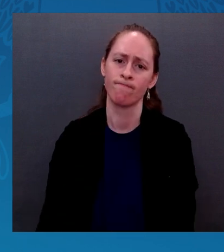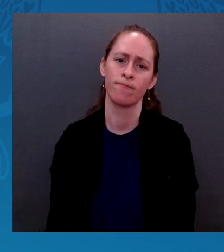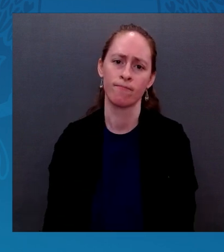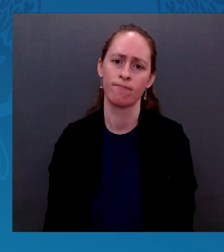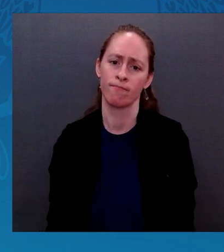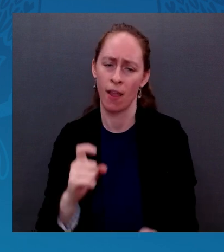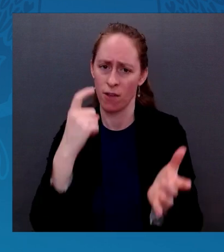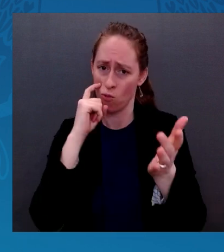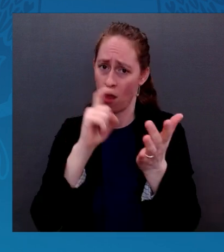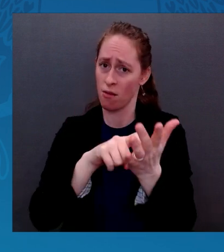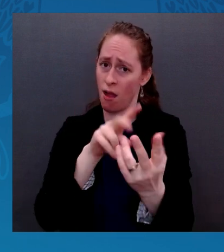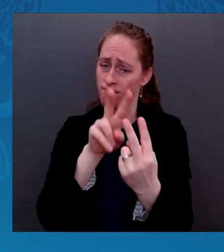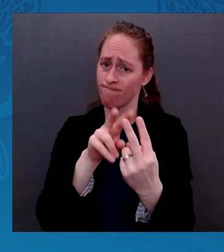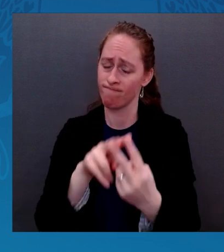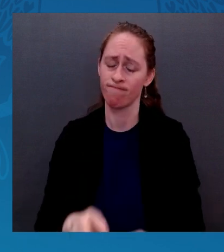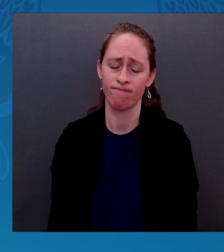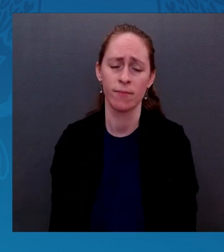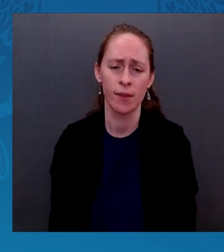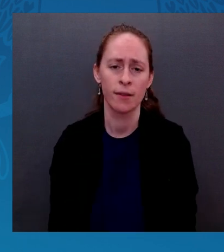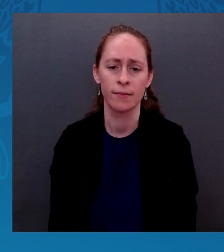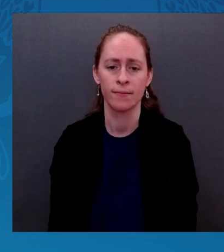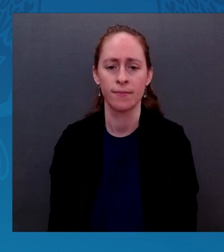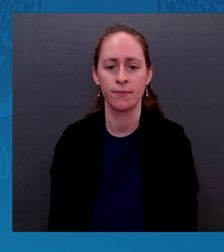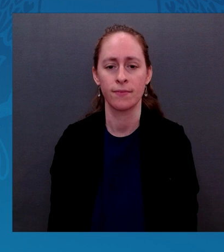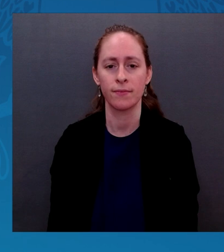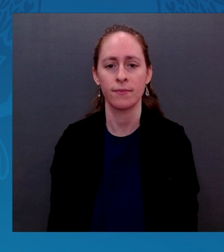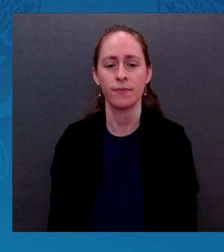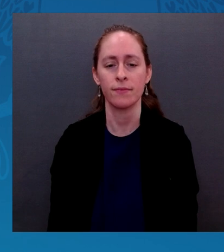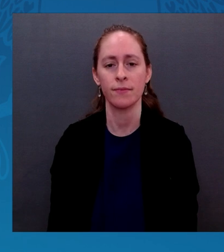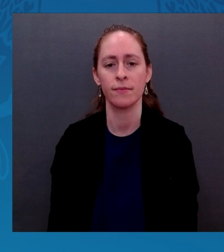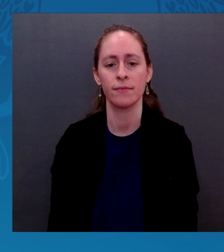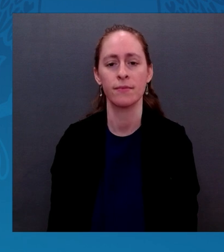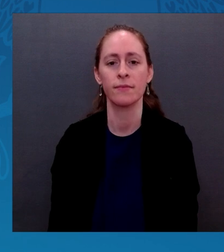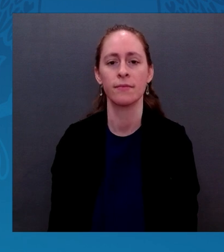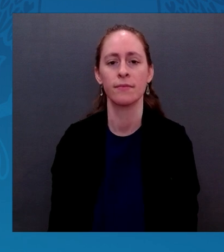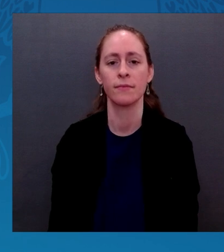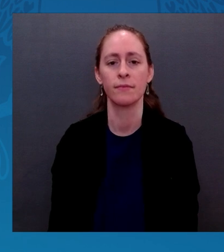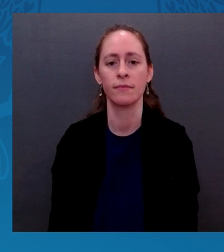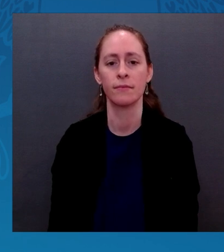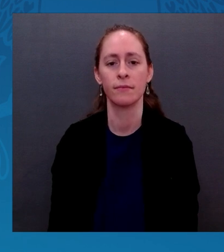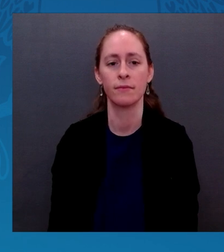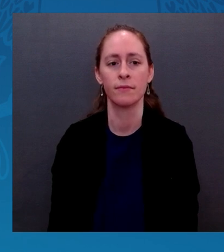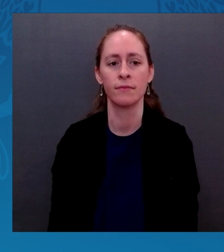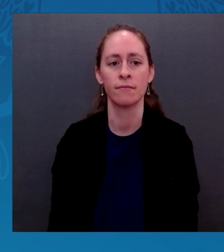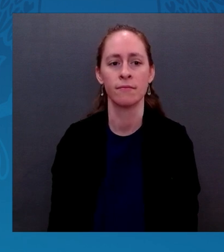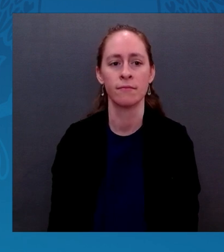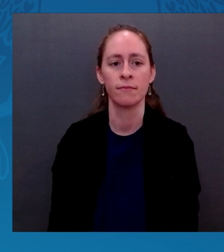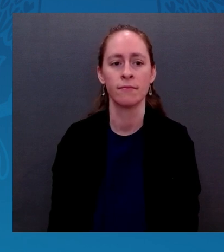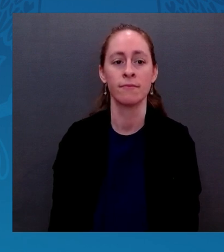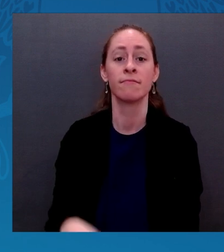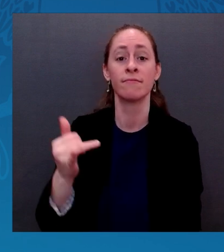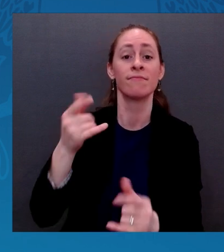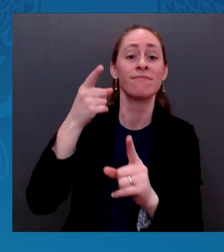Chairman Pologne Congressman Donald Payne, we have talked about all these issues so many times,